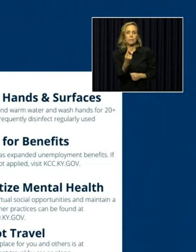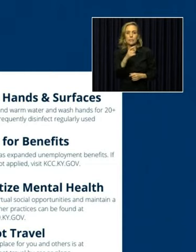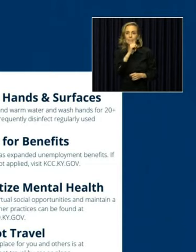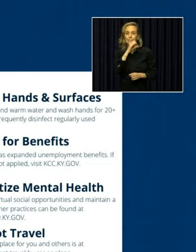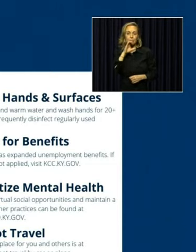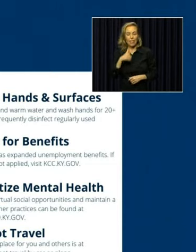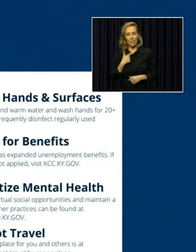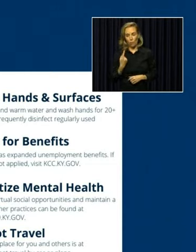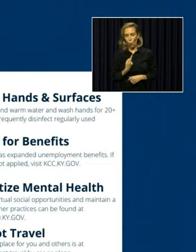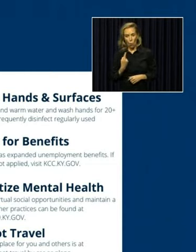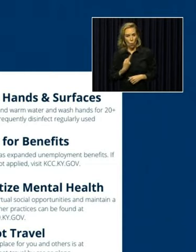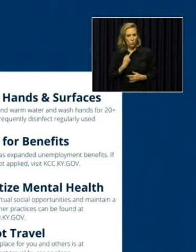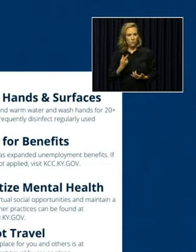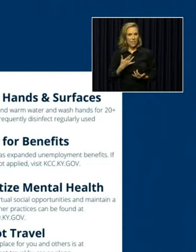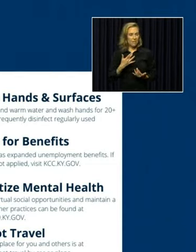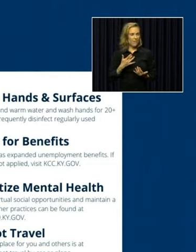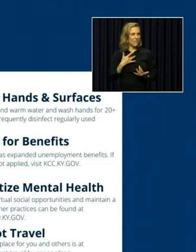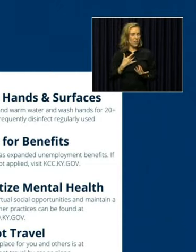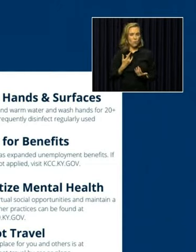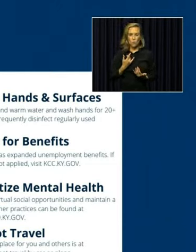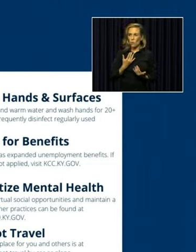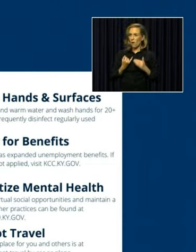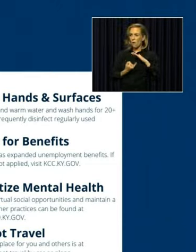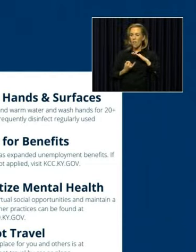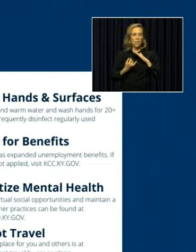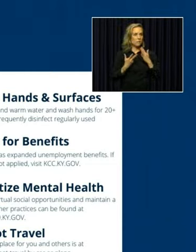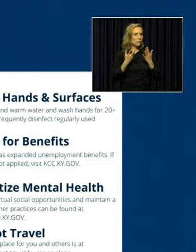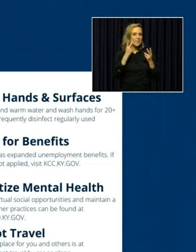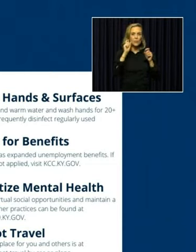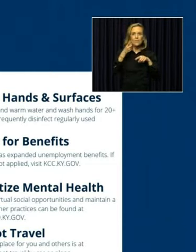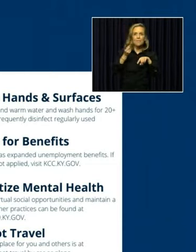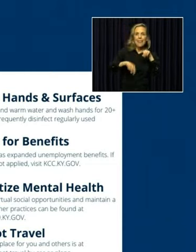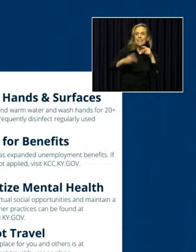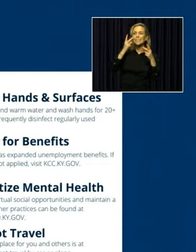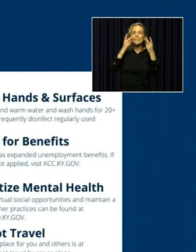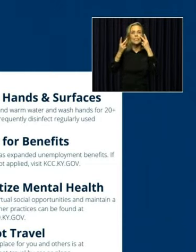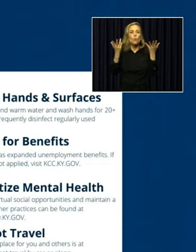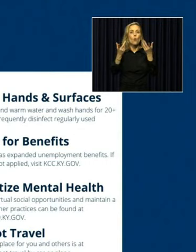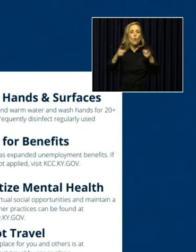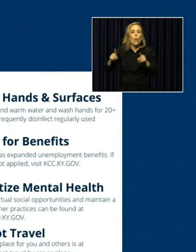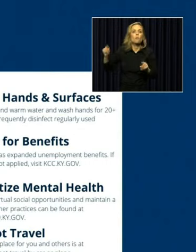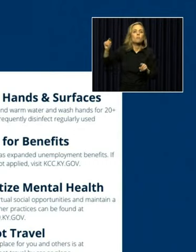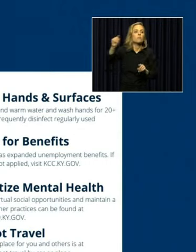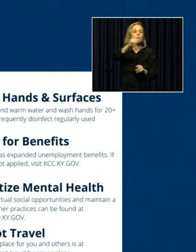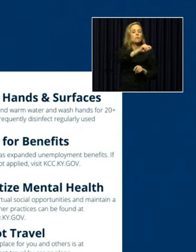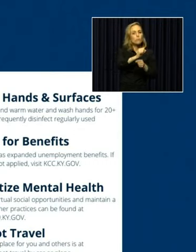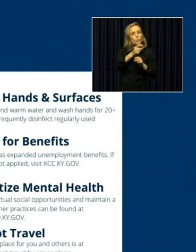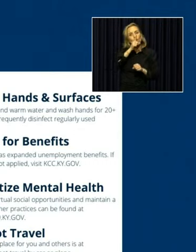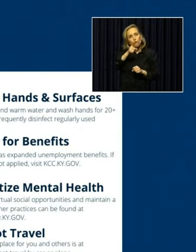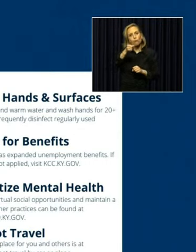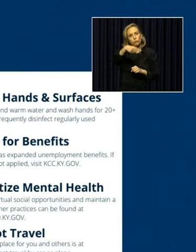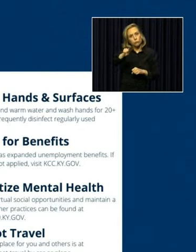SKYPE OR THE FACETIME OR THE ZOOM, ANY OF THOSE THINGS THAT YOU DO ISN'T JUST IMPORTANT TO